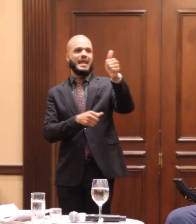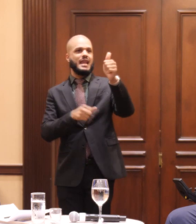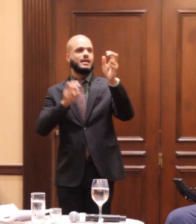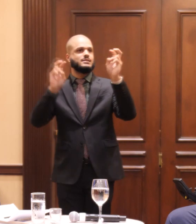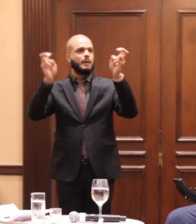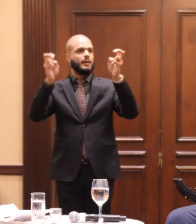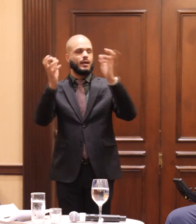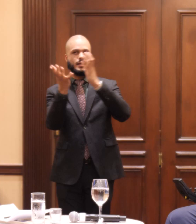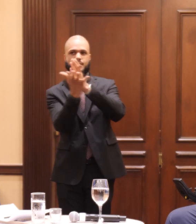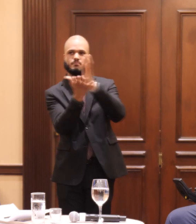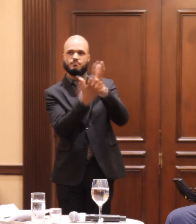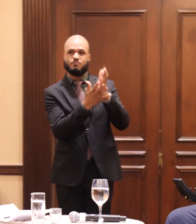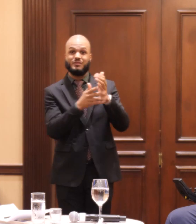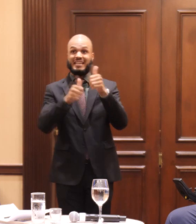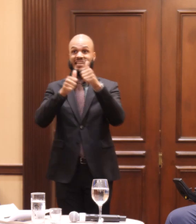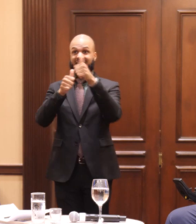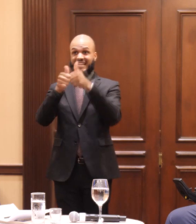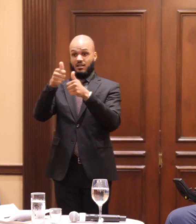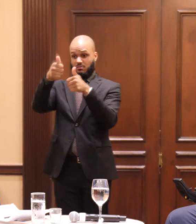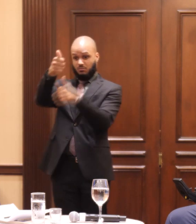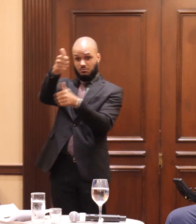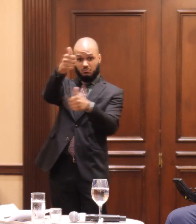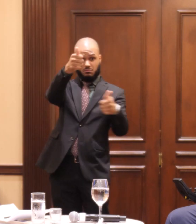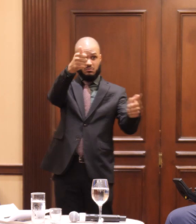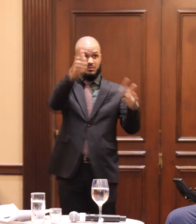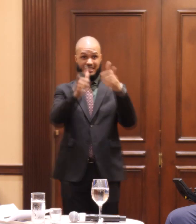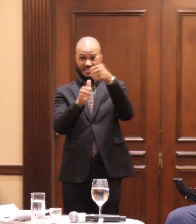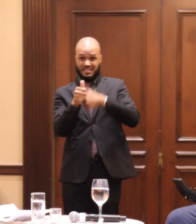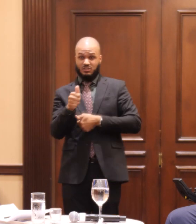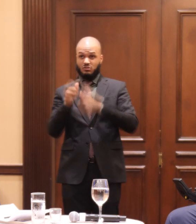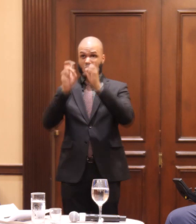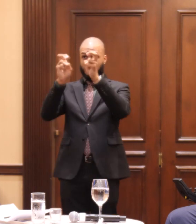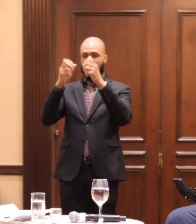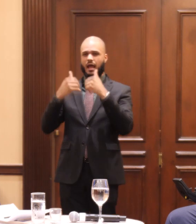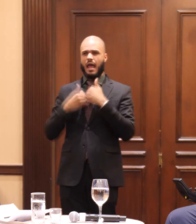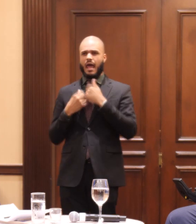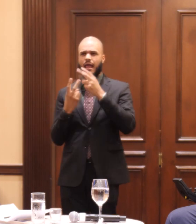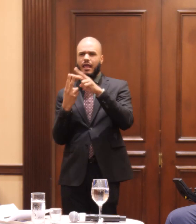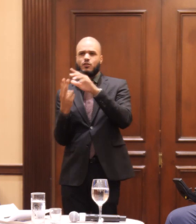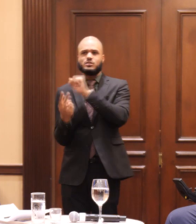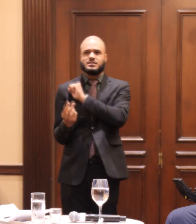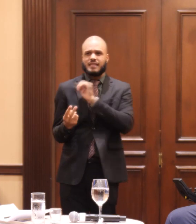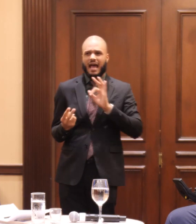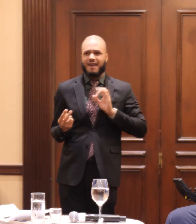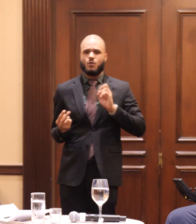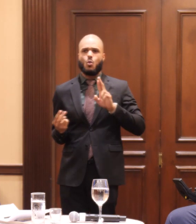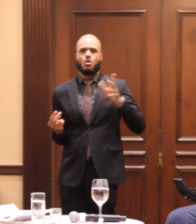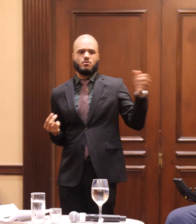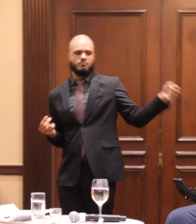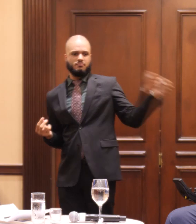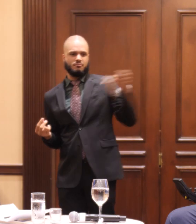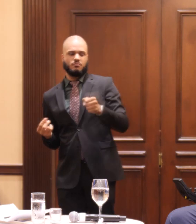and under each of those topics they either had staff or they hired outside consultants to write